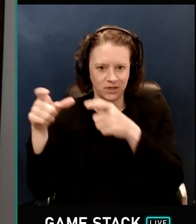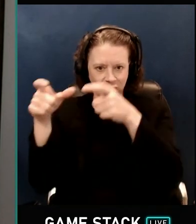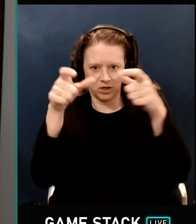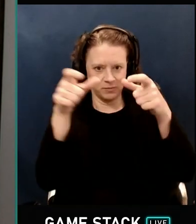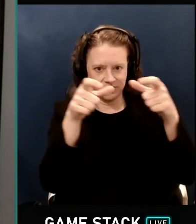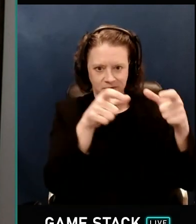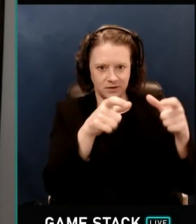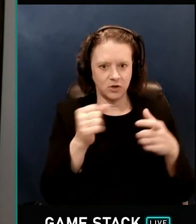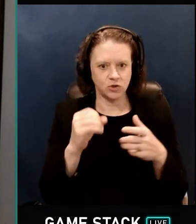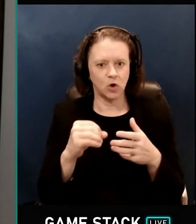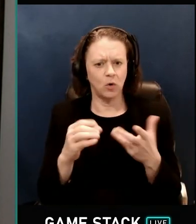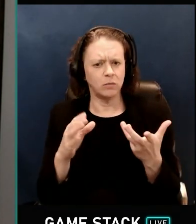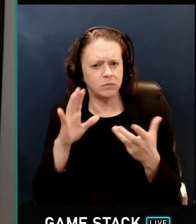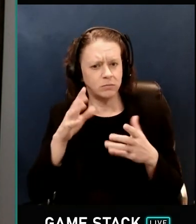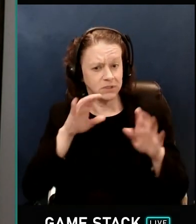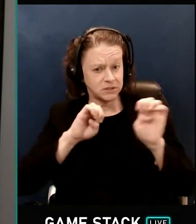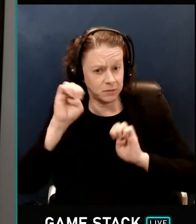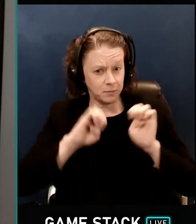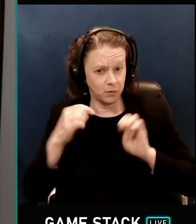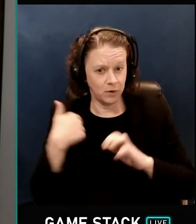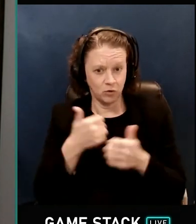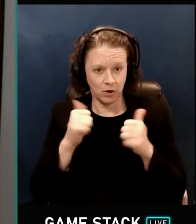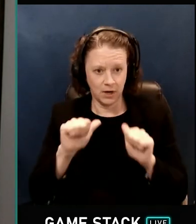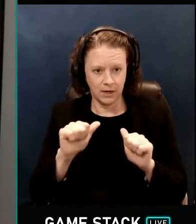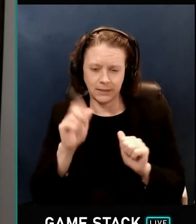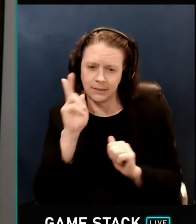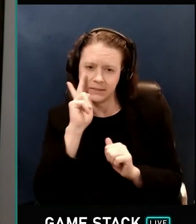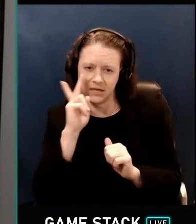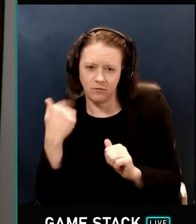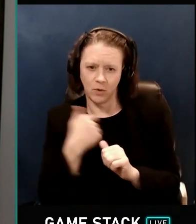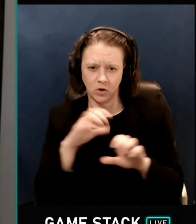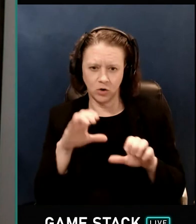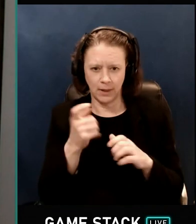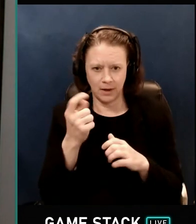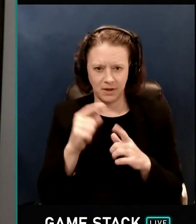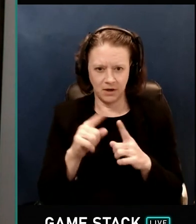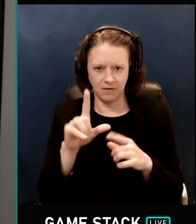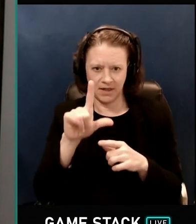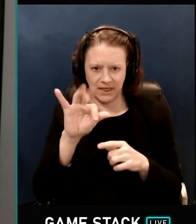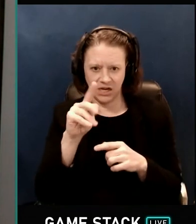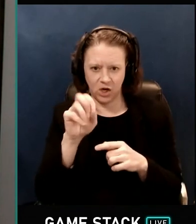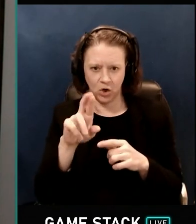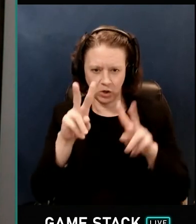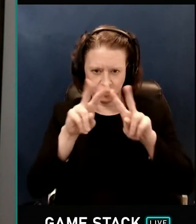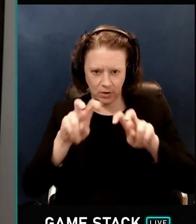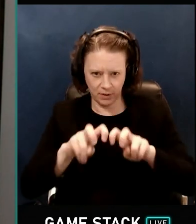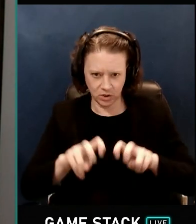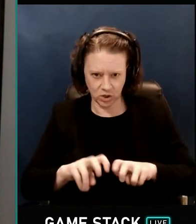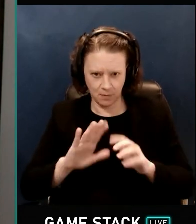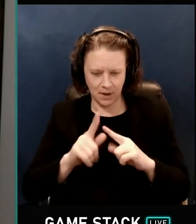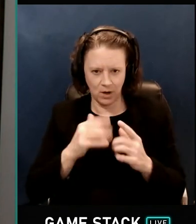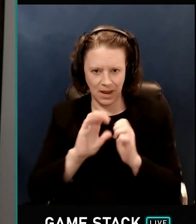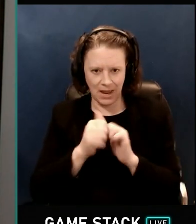let's see if we can do a little bit of linear extrapolation on the way that the stick is moving, to predict what it is that the player is trying